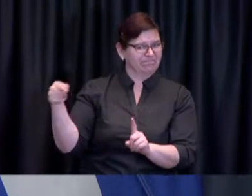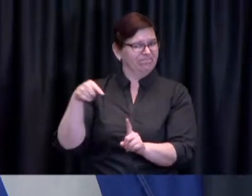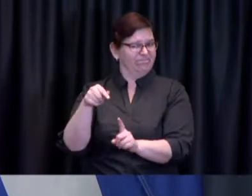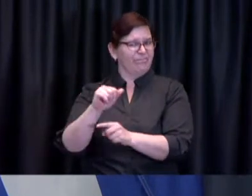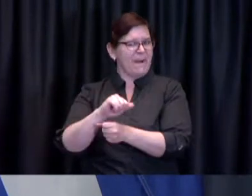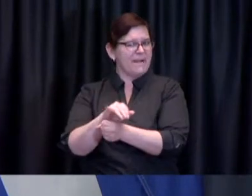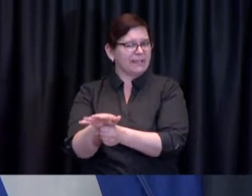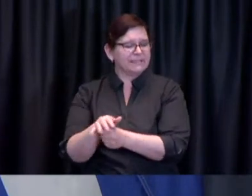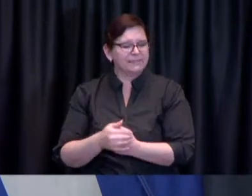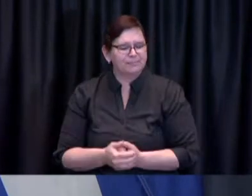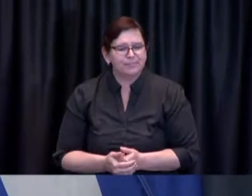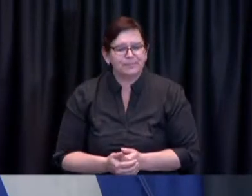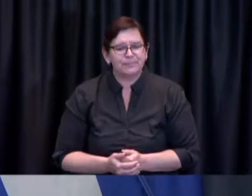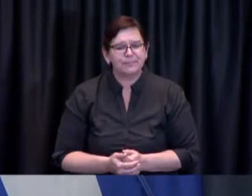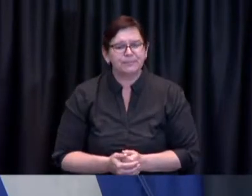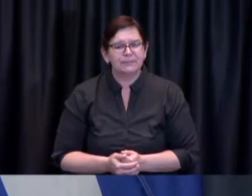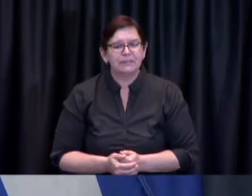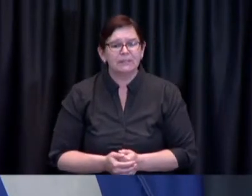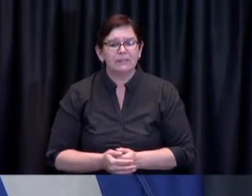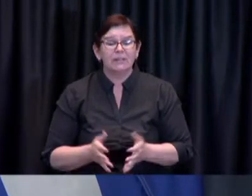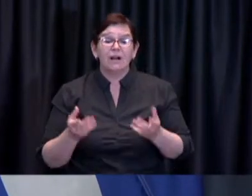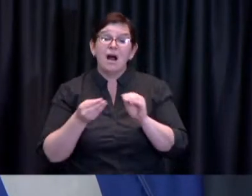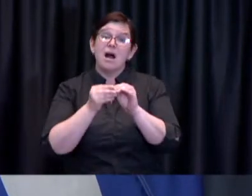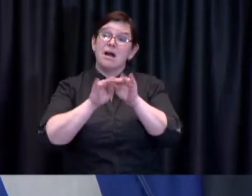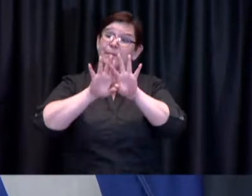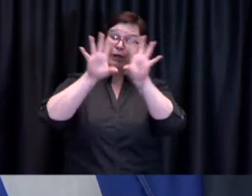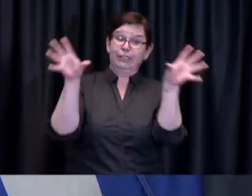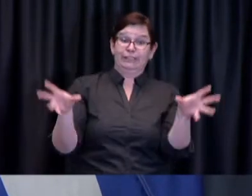Looking at the numbers overall though we see signs of hope